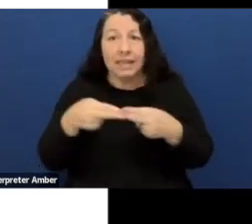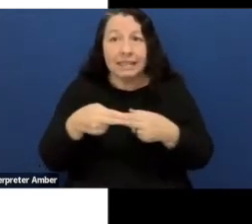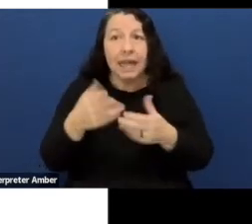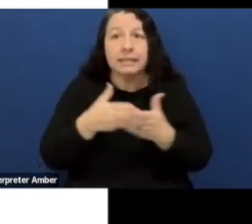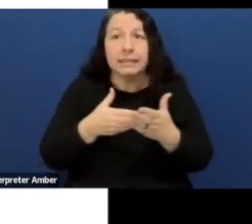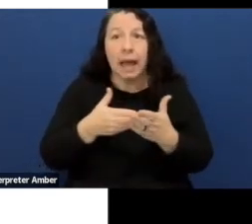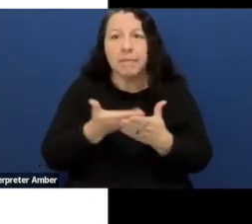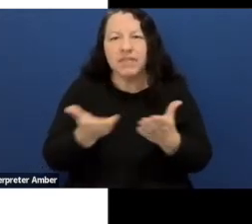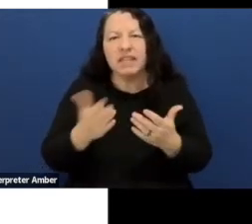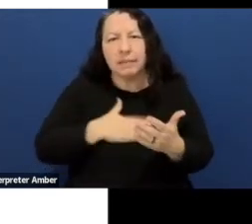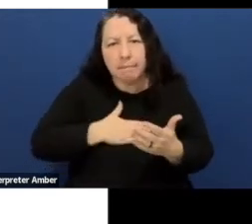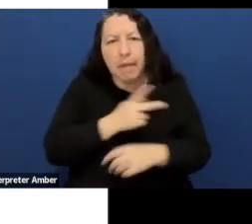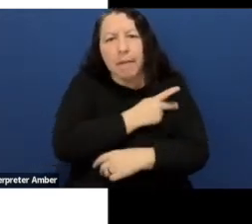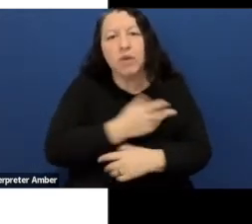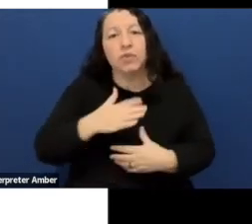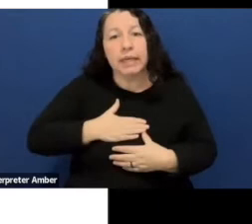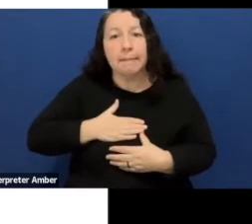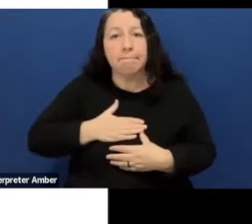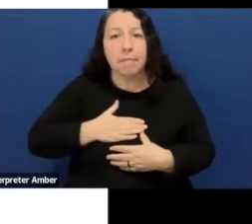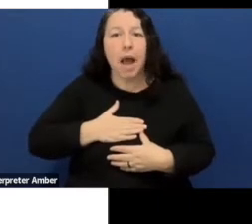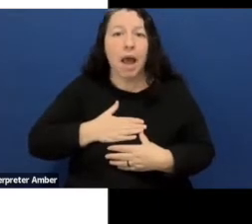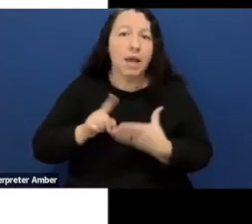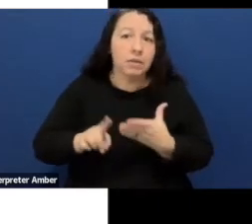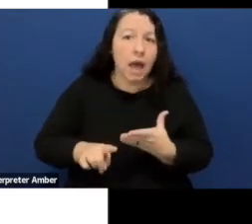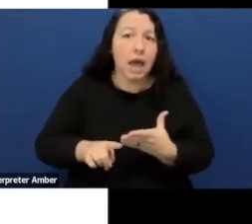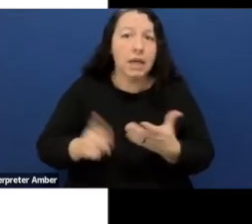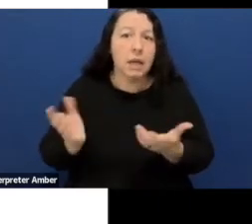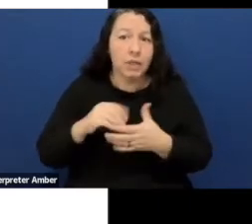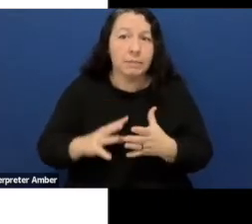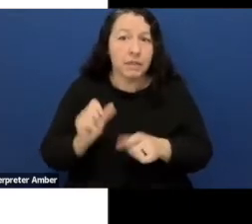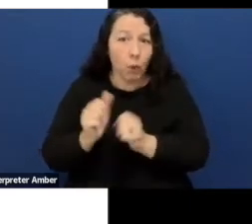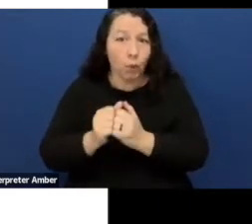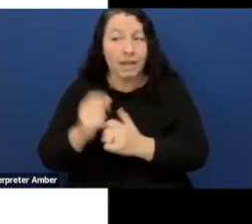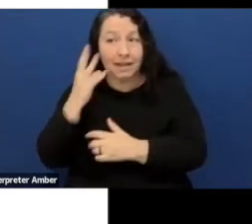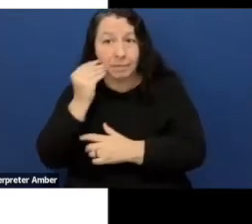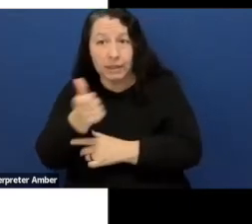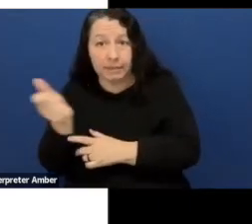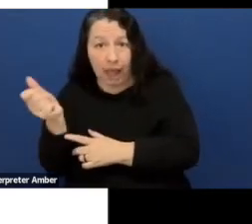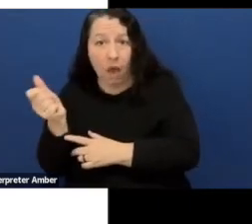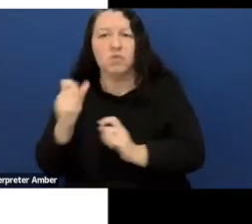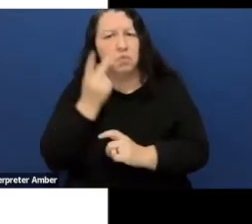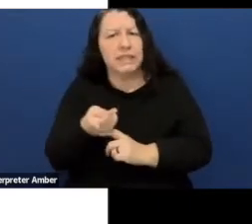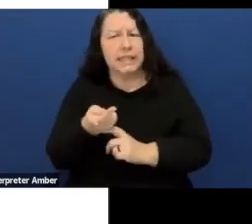all acceptable, technically acceptable. I've shown on this slide some of the things that